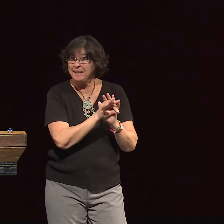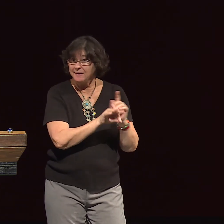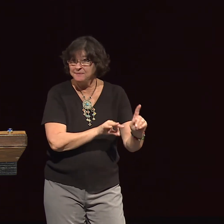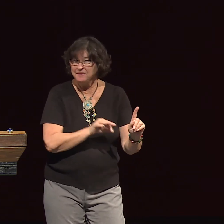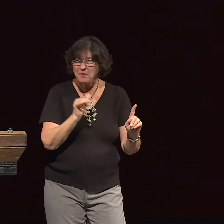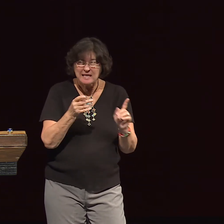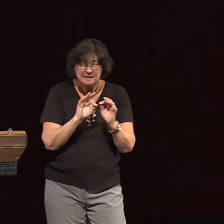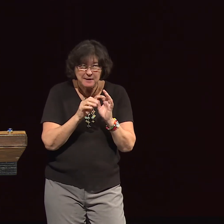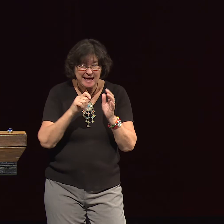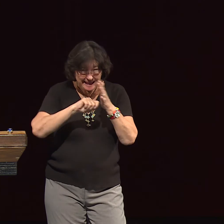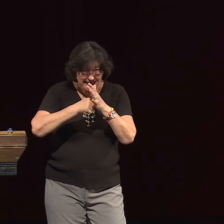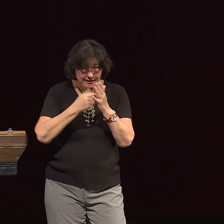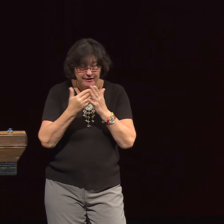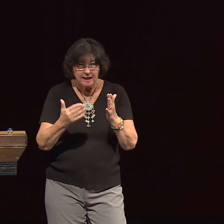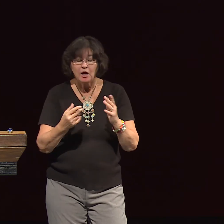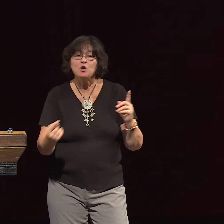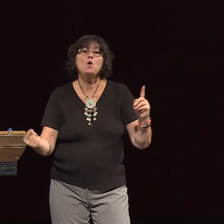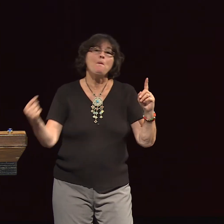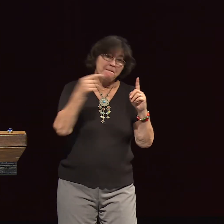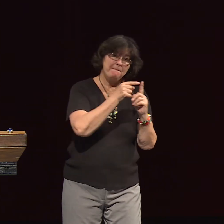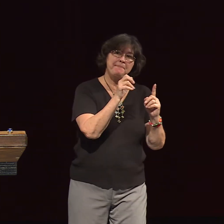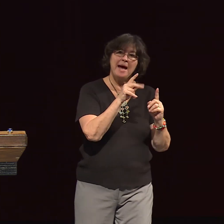no matter what language they're using.